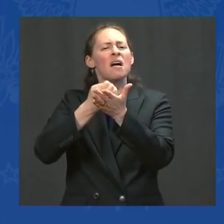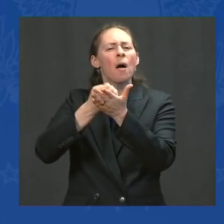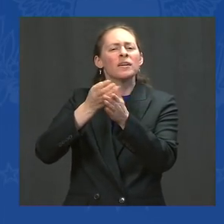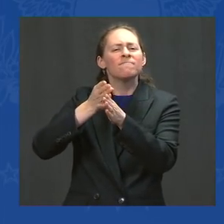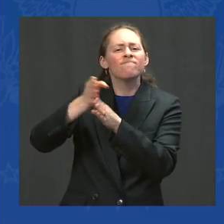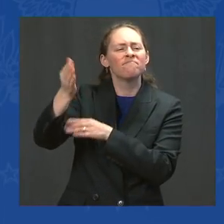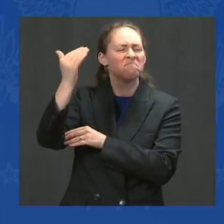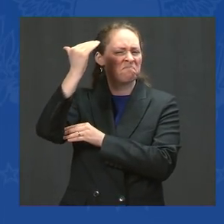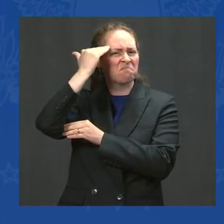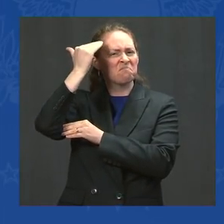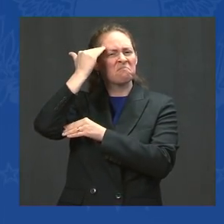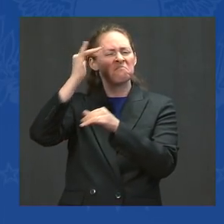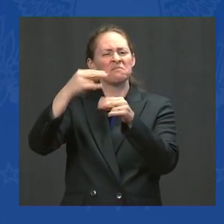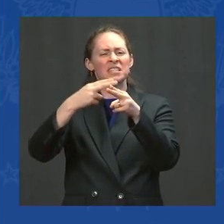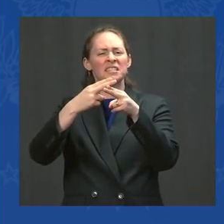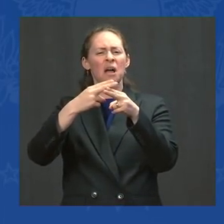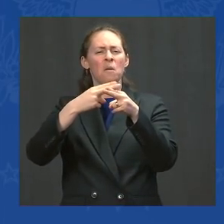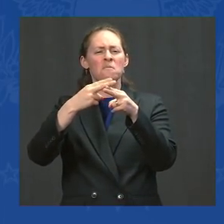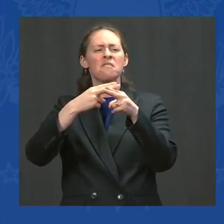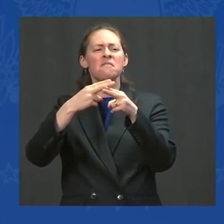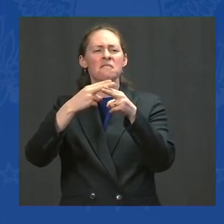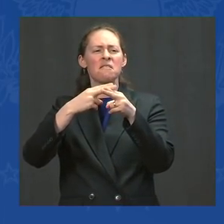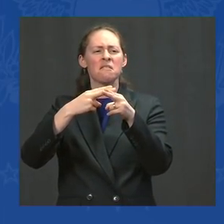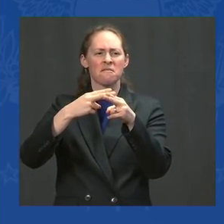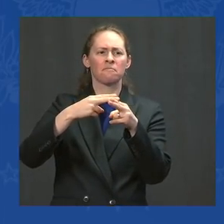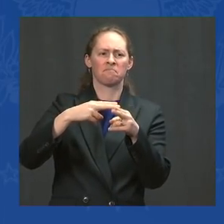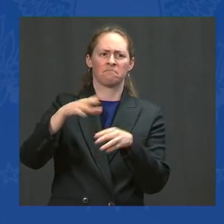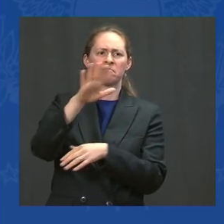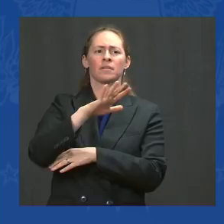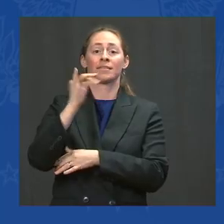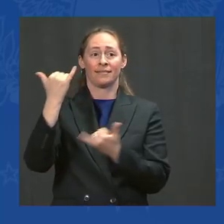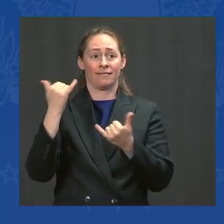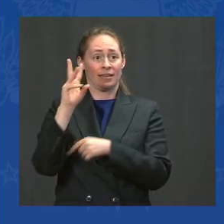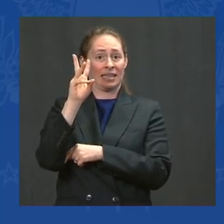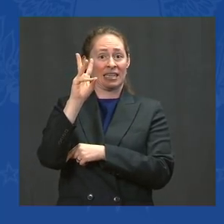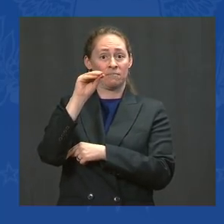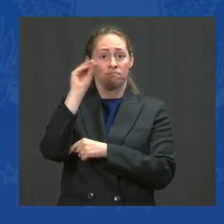And they account for about 60 percent of the price increases we've seen over the last few months.